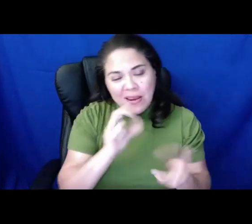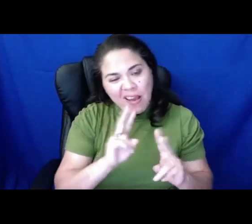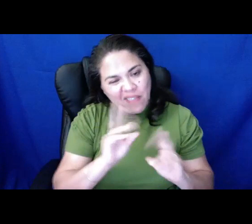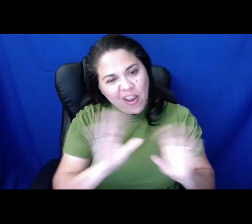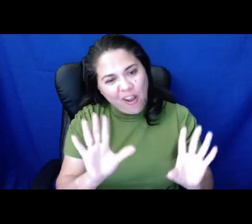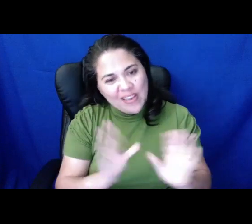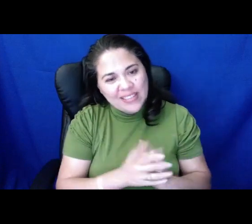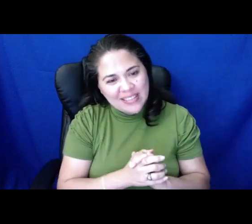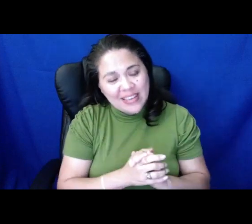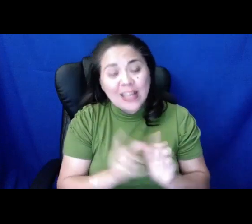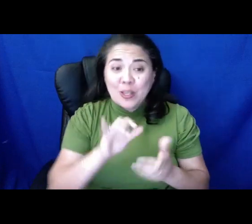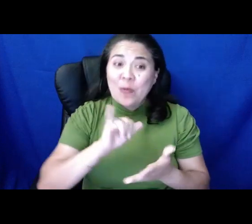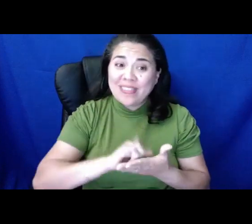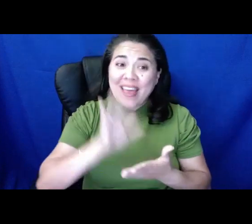Leslie McIntosh: And with that i'm going to get started.